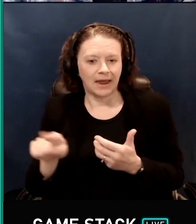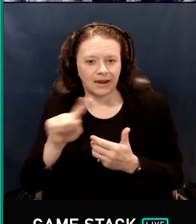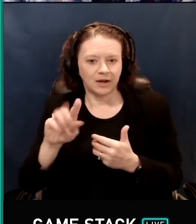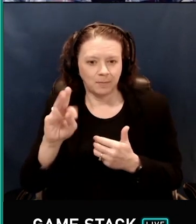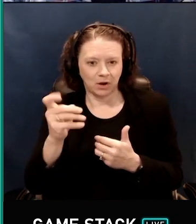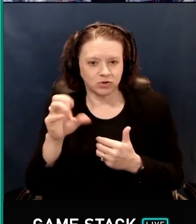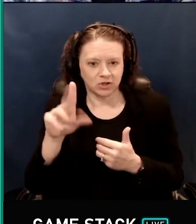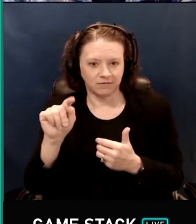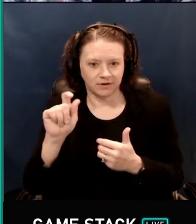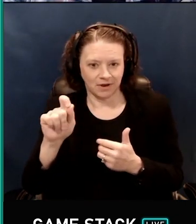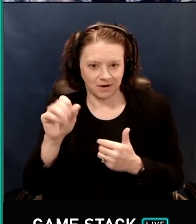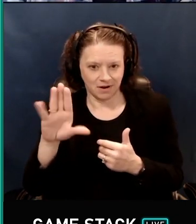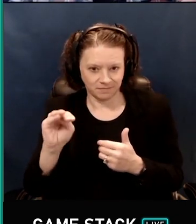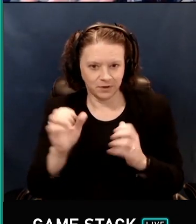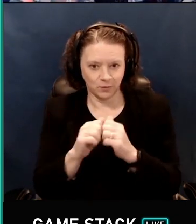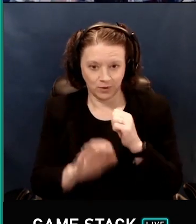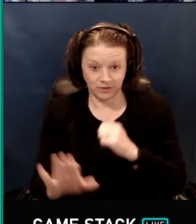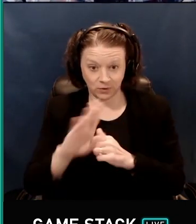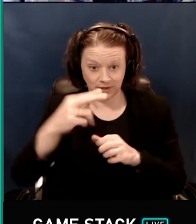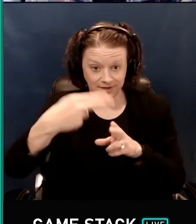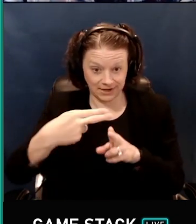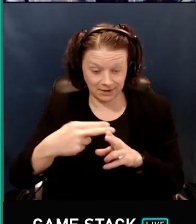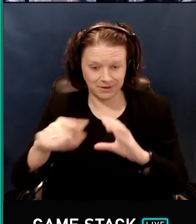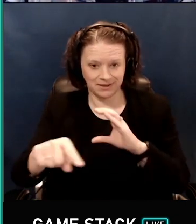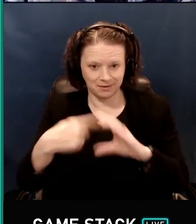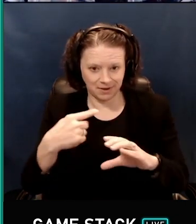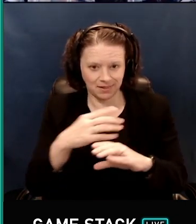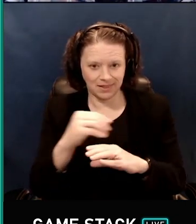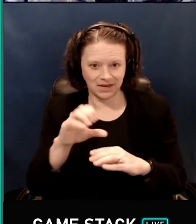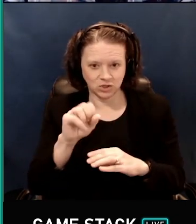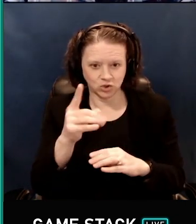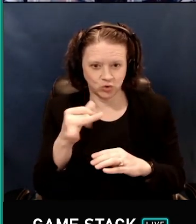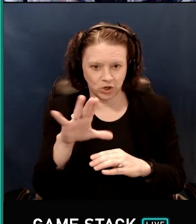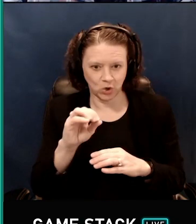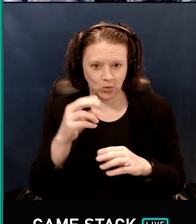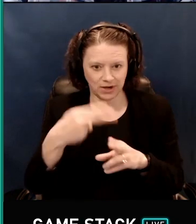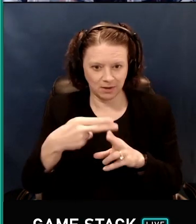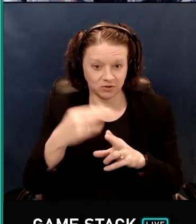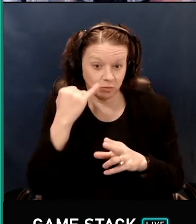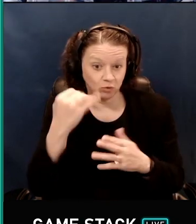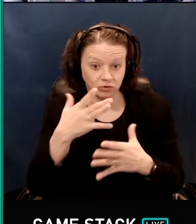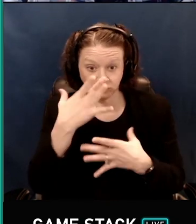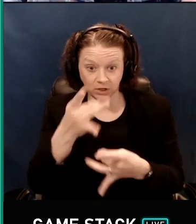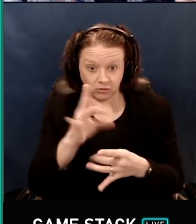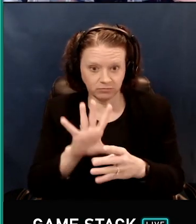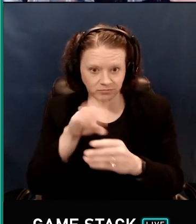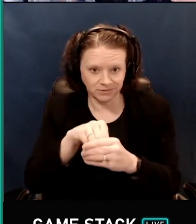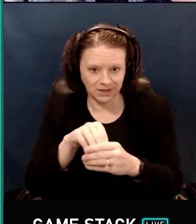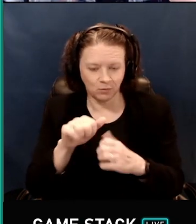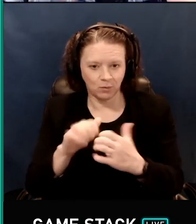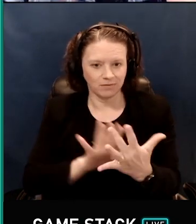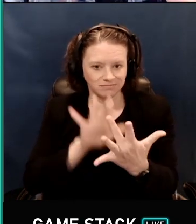We'll reach out to you if you're selected for that particular program. And you can of course get updates on our blog.